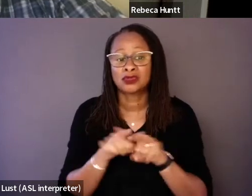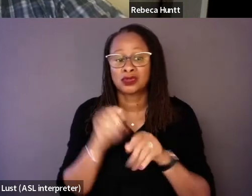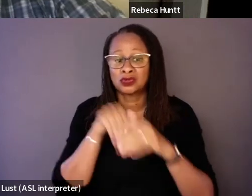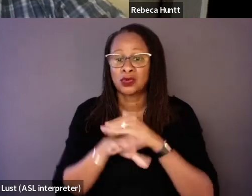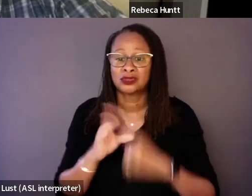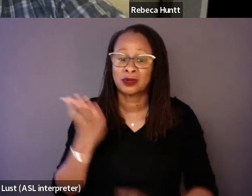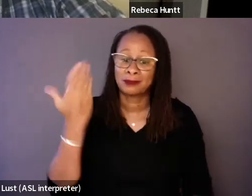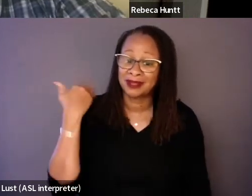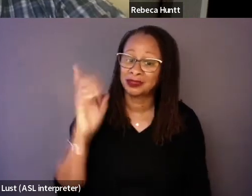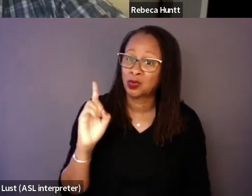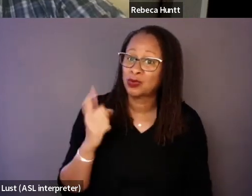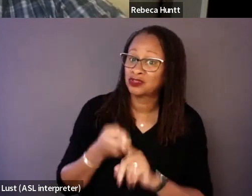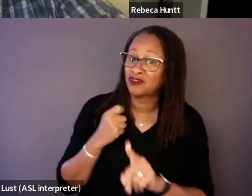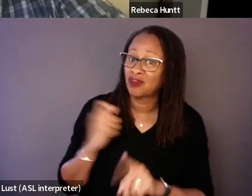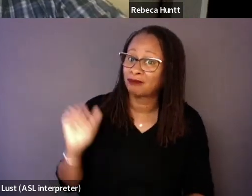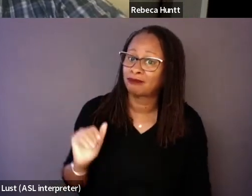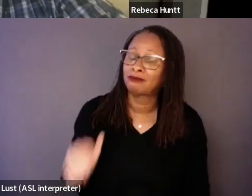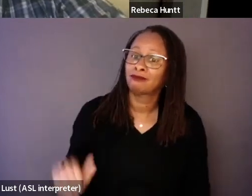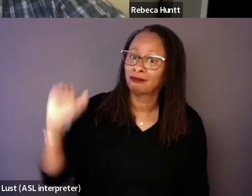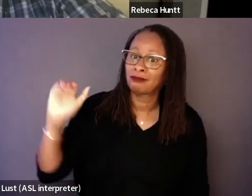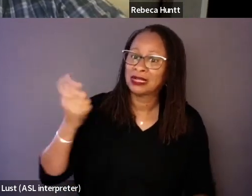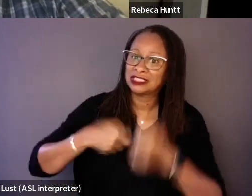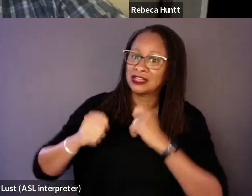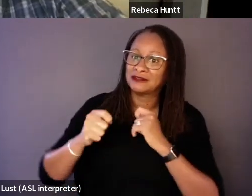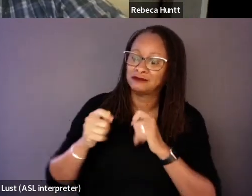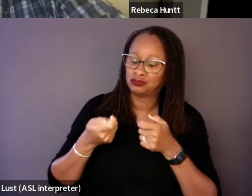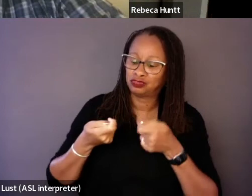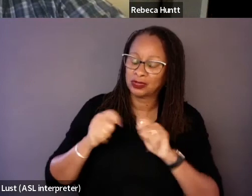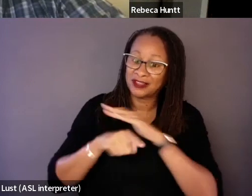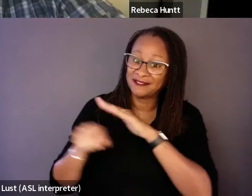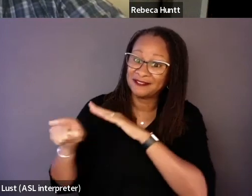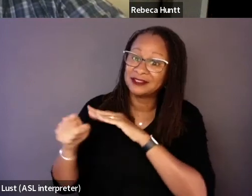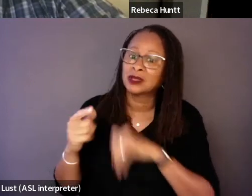from instead of like trying to investigate, you know, the reason -- you know, certain people or